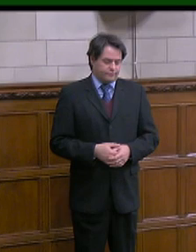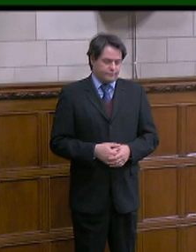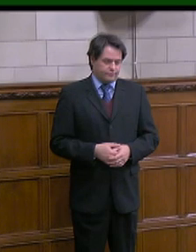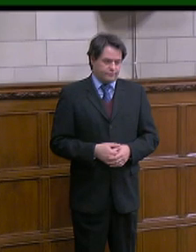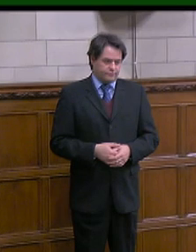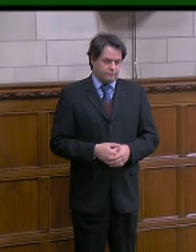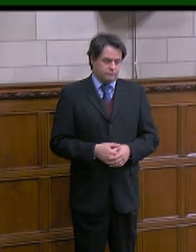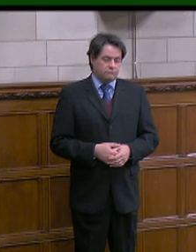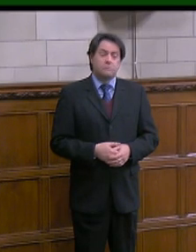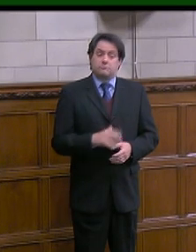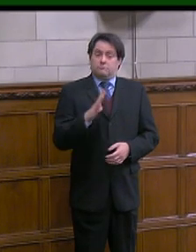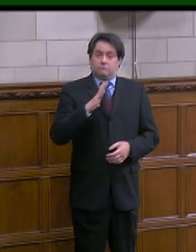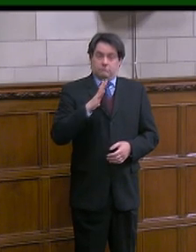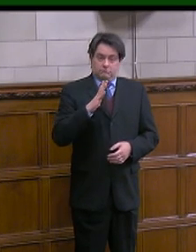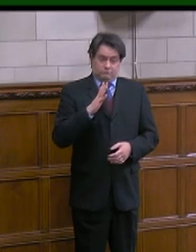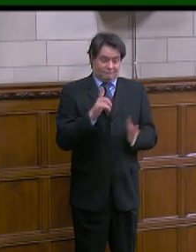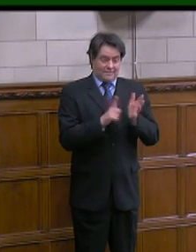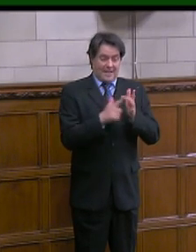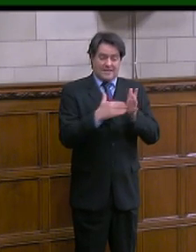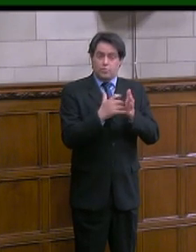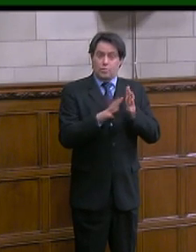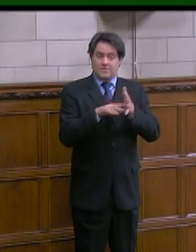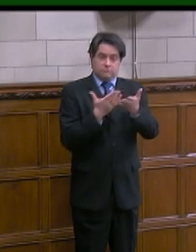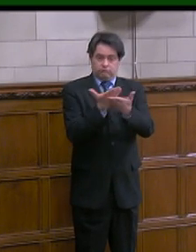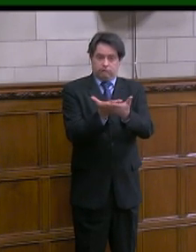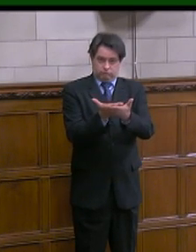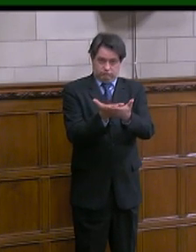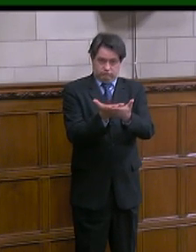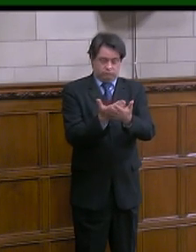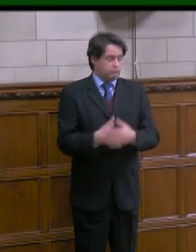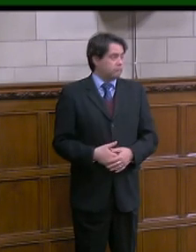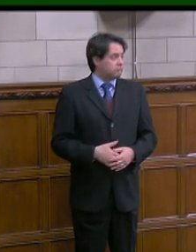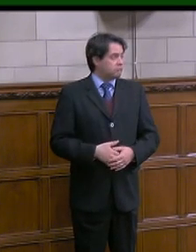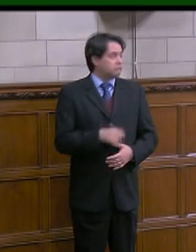I call Liz Twist to move the motion.